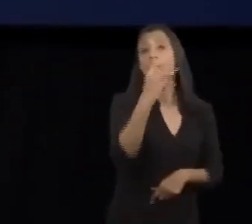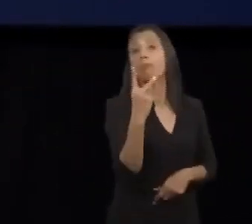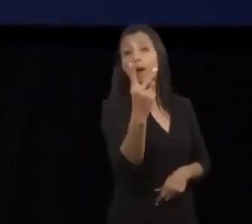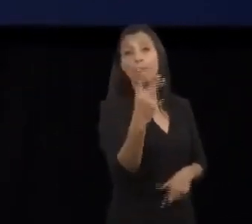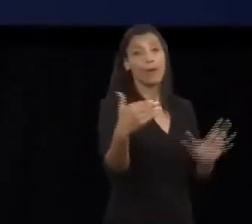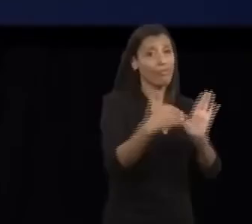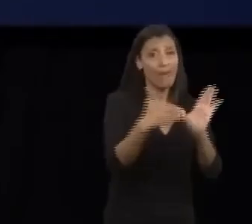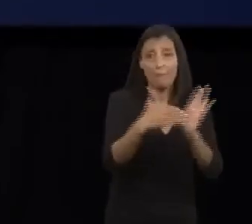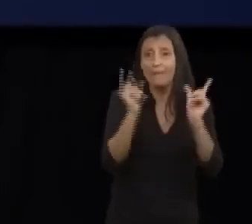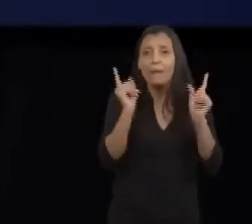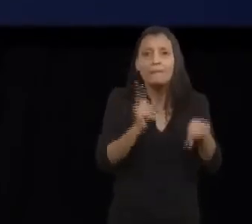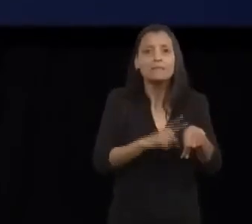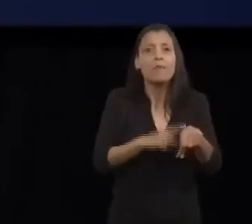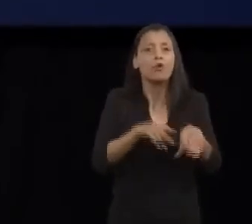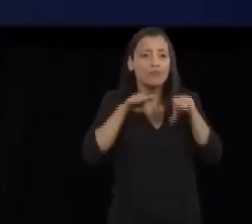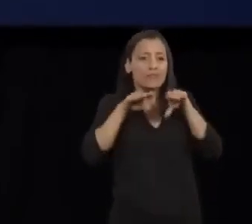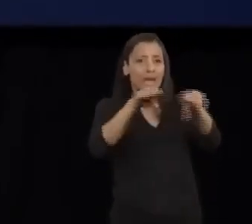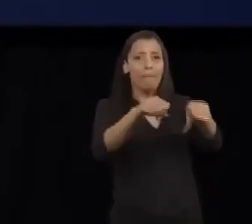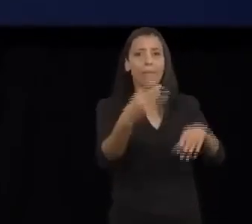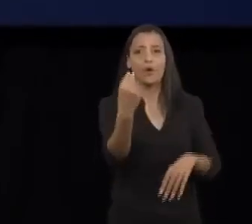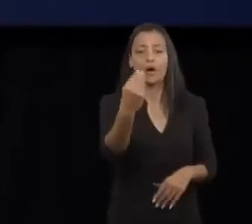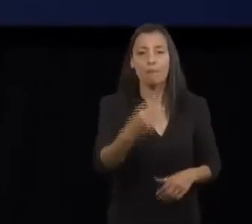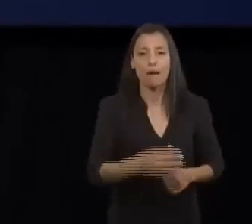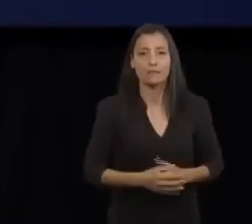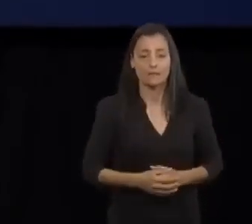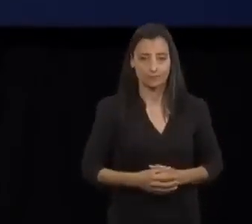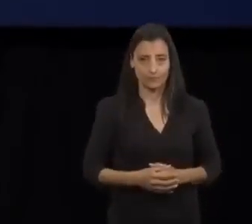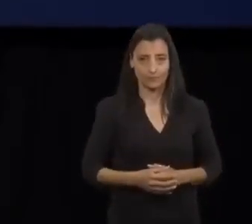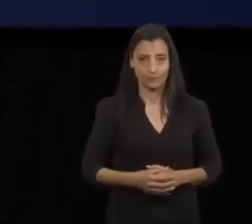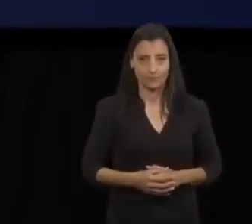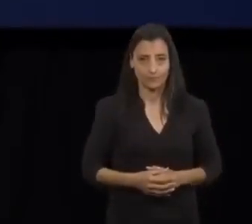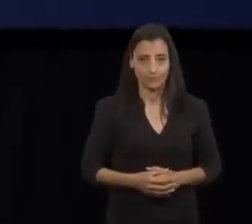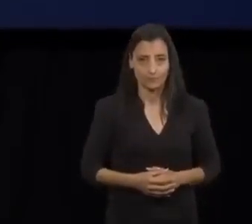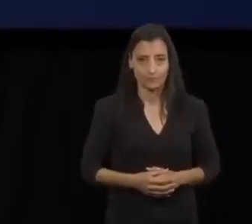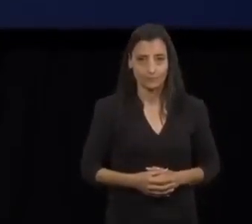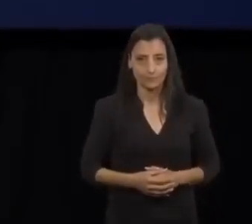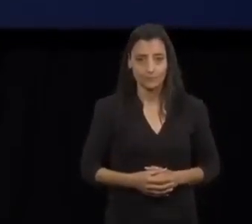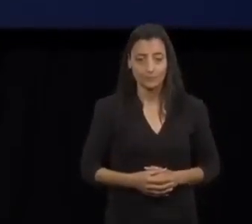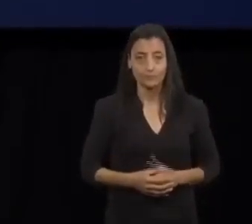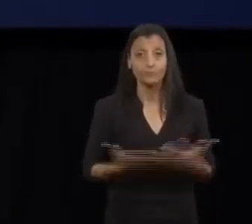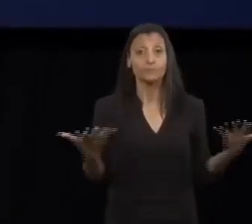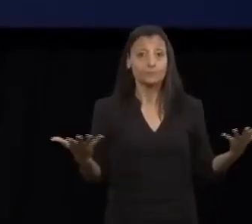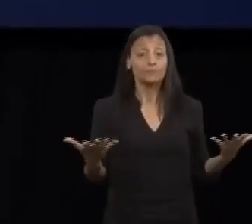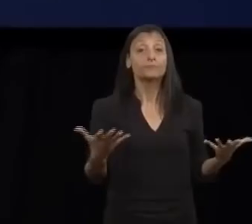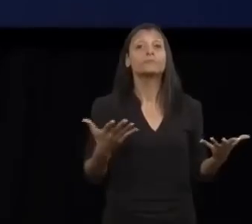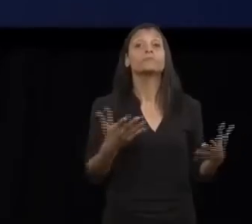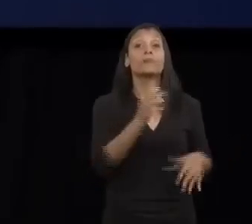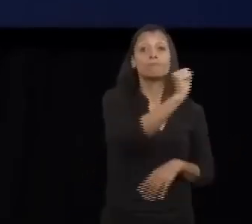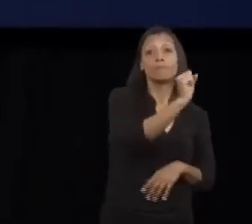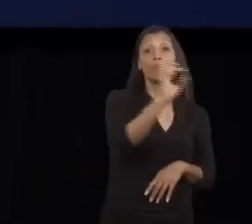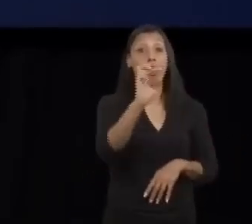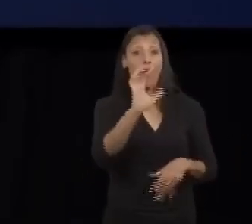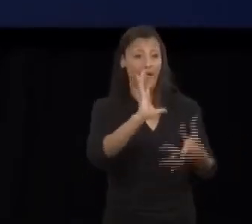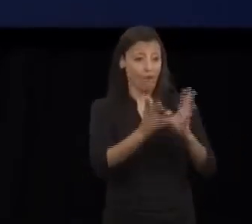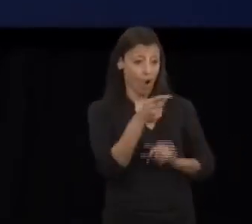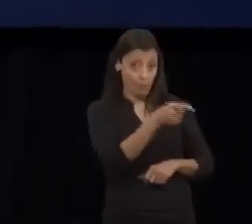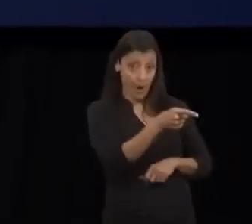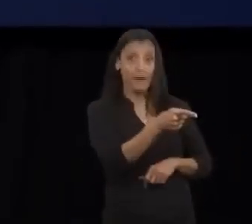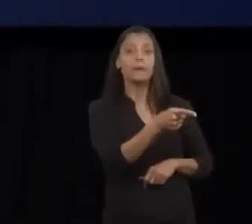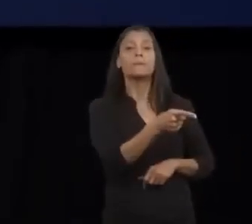what happens is that, as the type of change is the dollar,